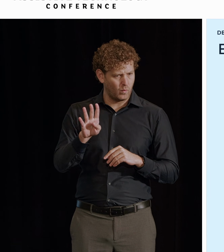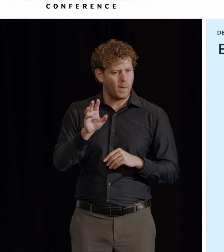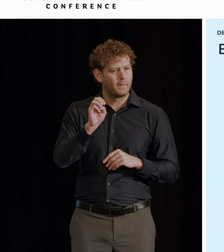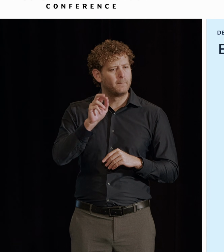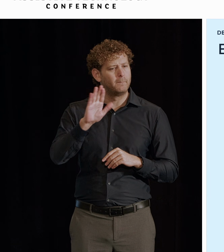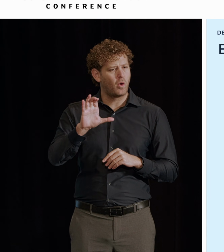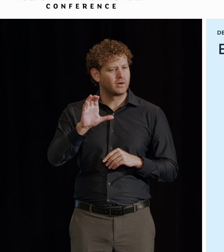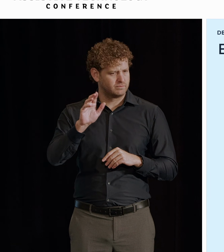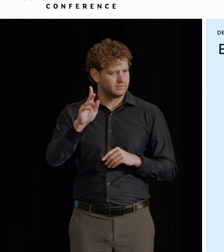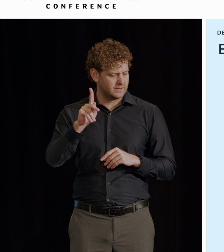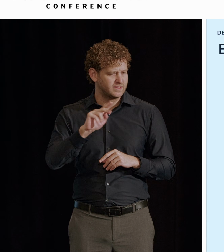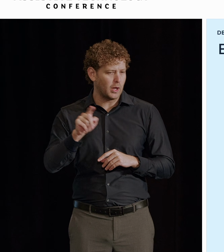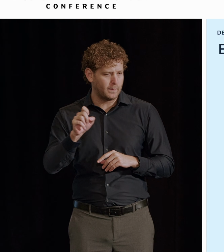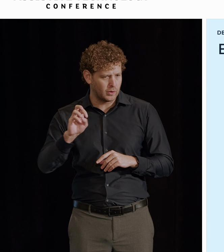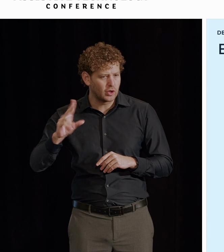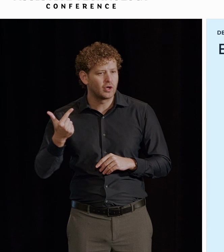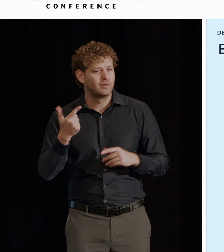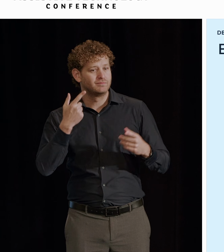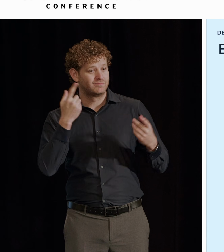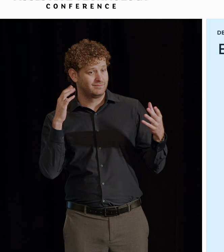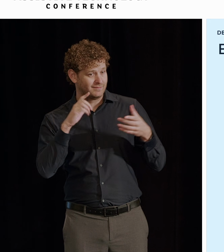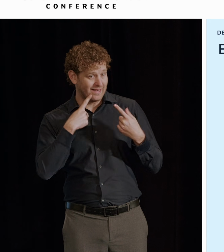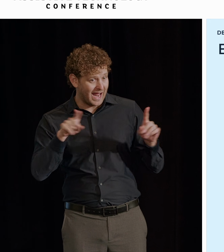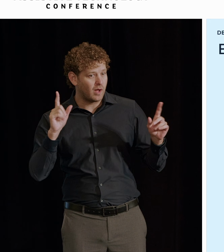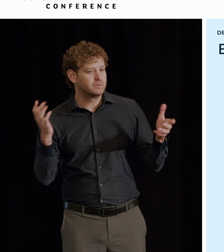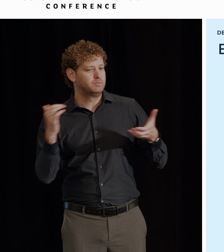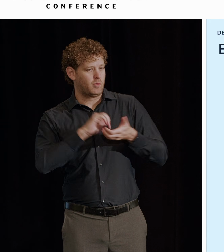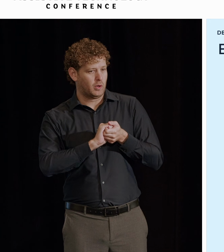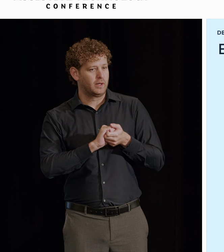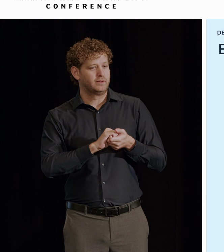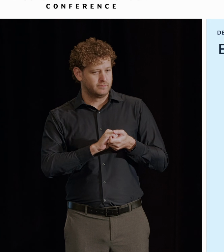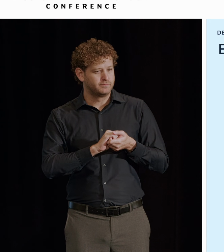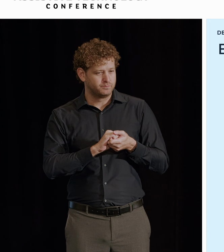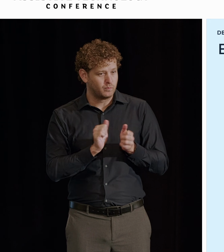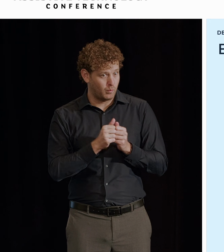It's very exciting because that was a signal to the industry that Meta is committed to